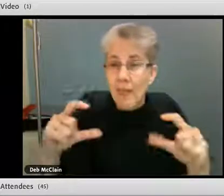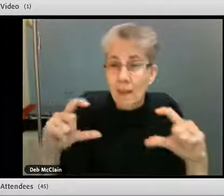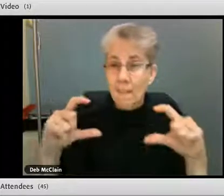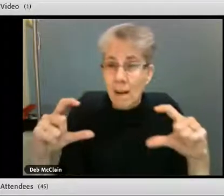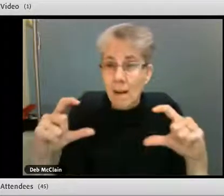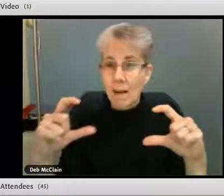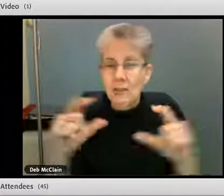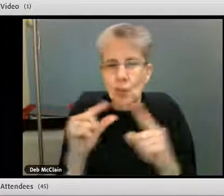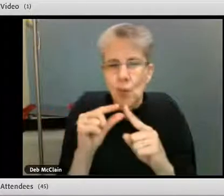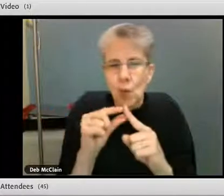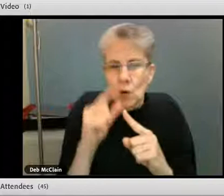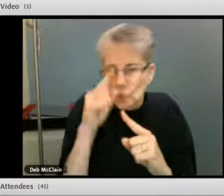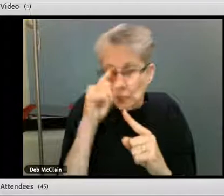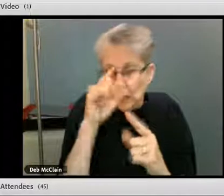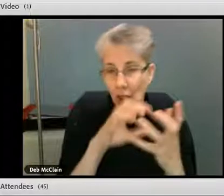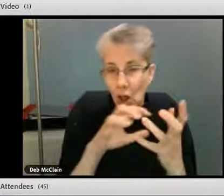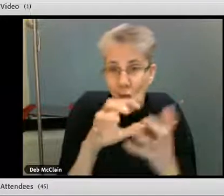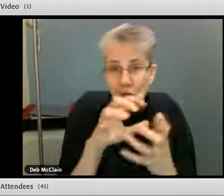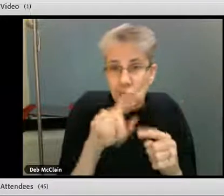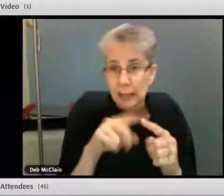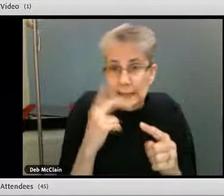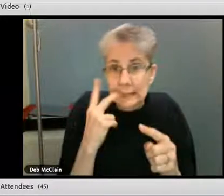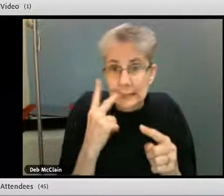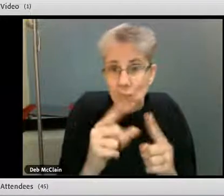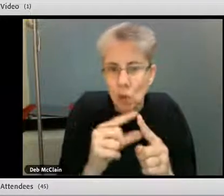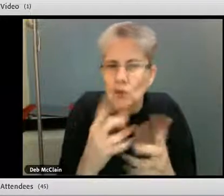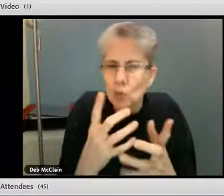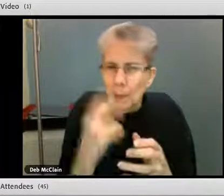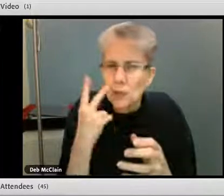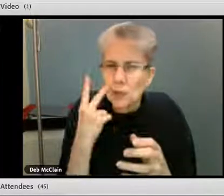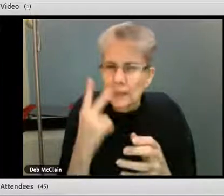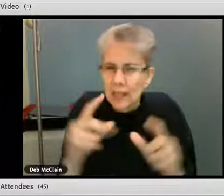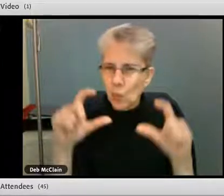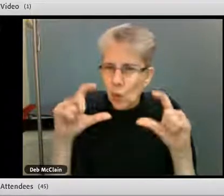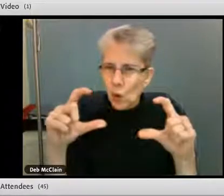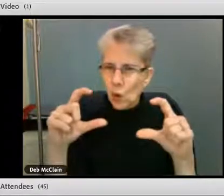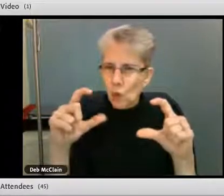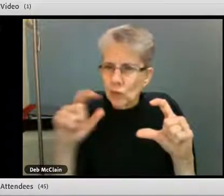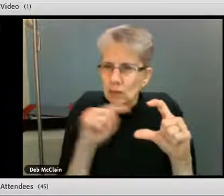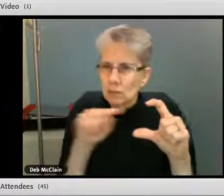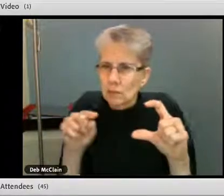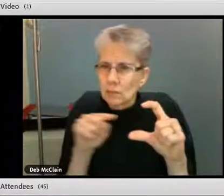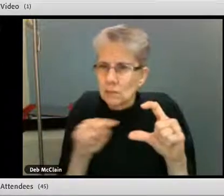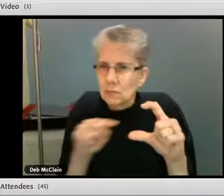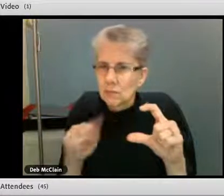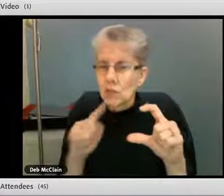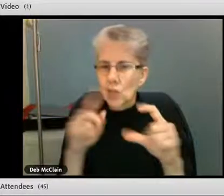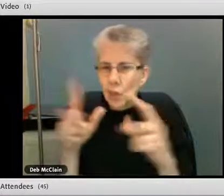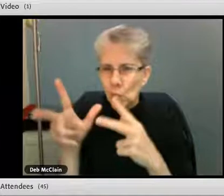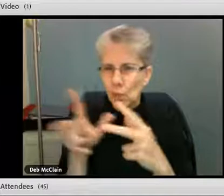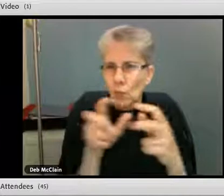So you want to be able to see the words. And so you would pull those out there. Does that make sense to everybody?